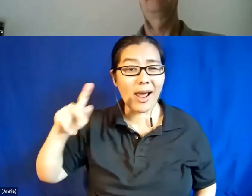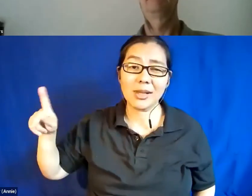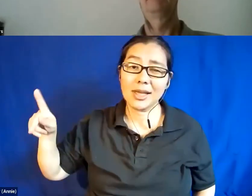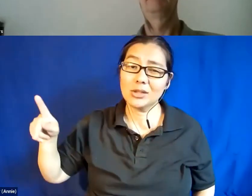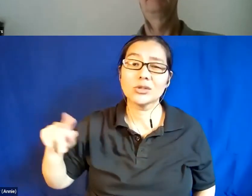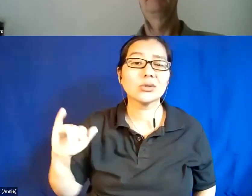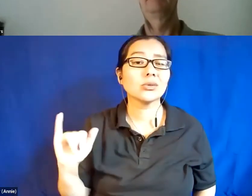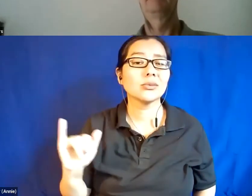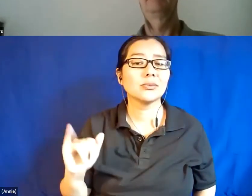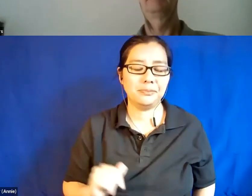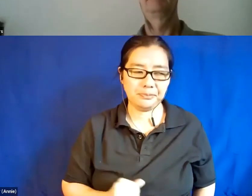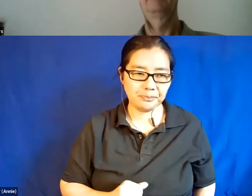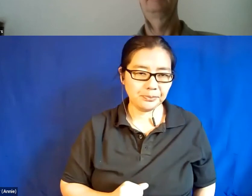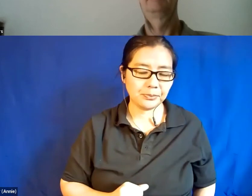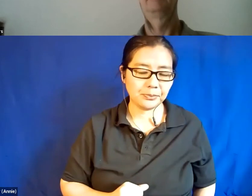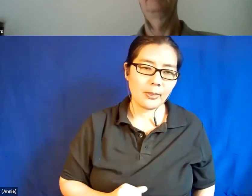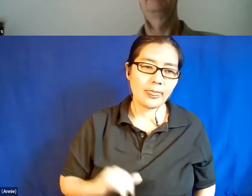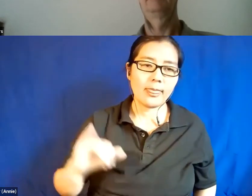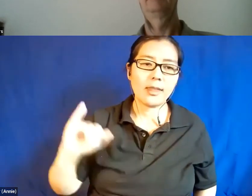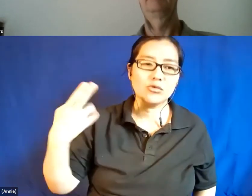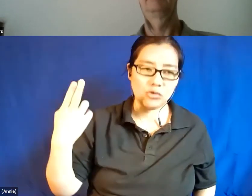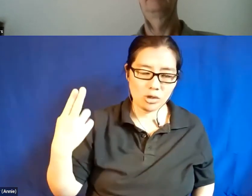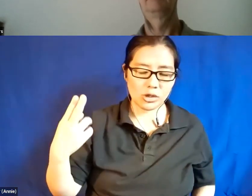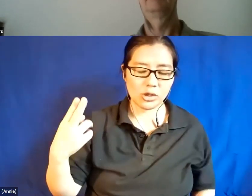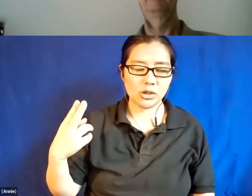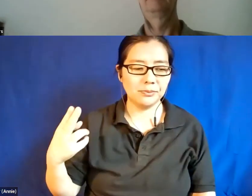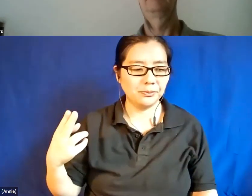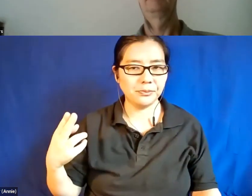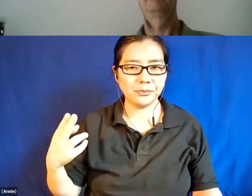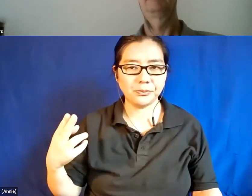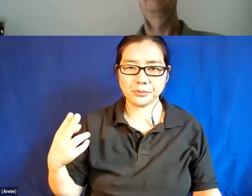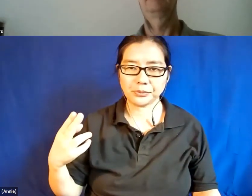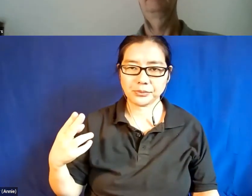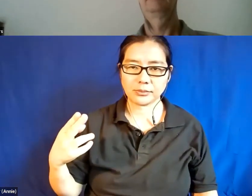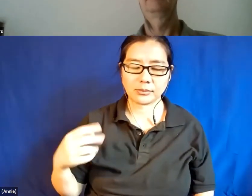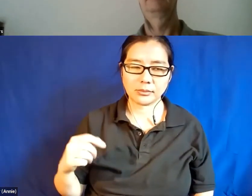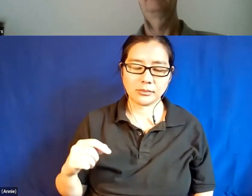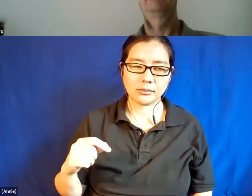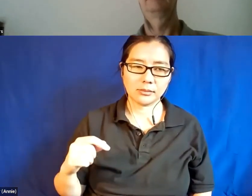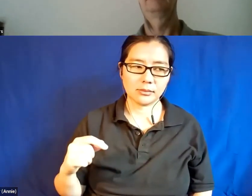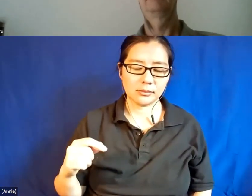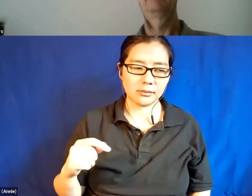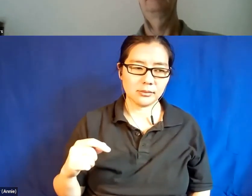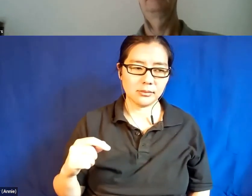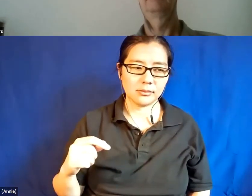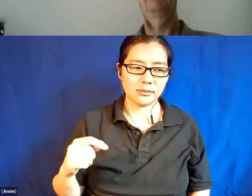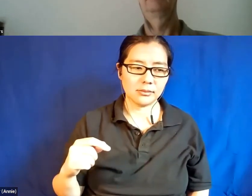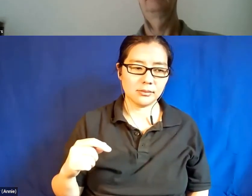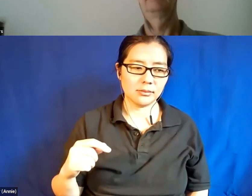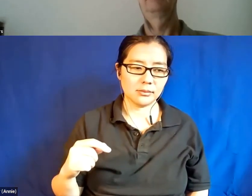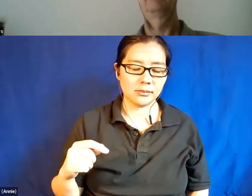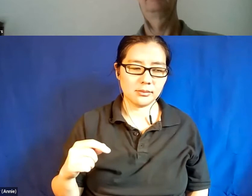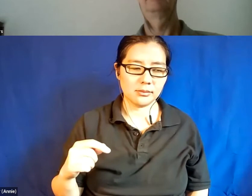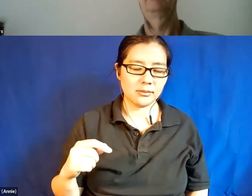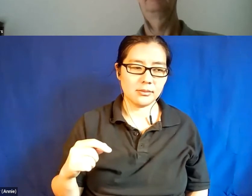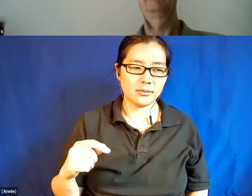I want to go through and see if folks would like to sort of offer some